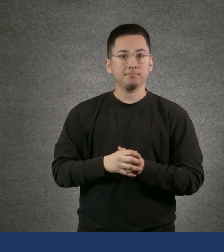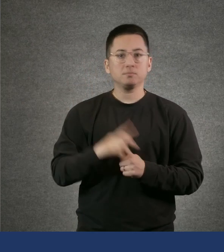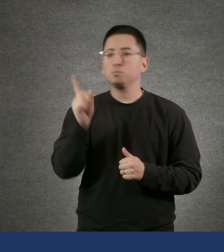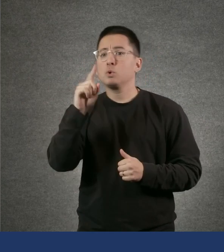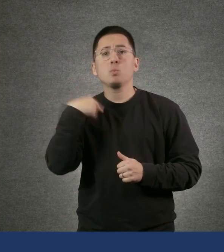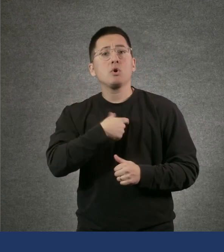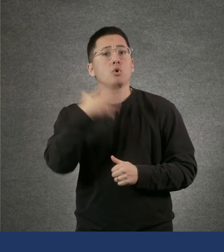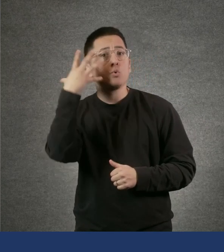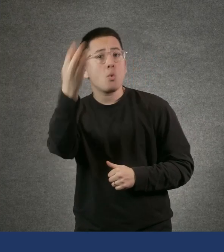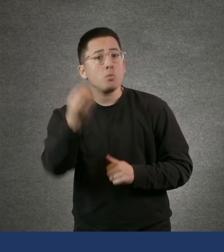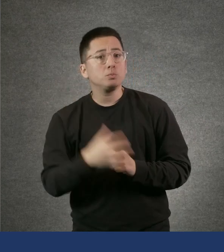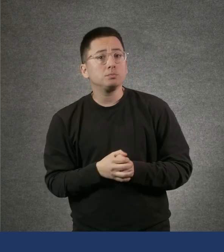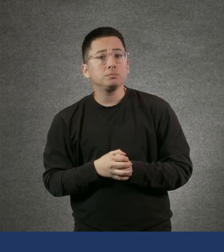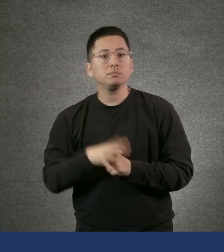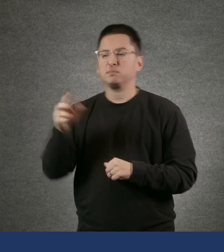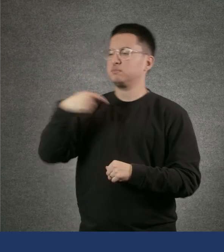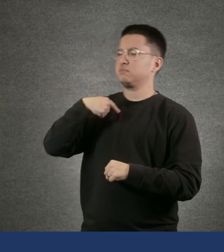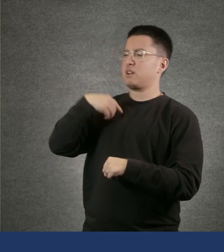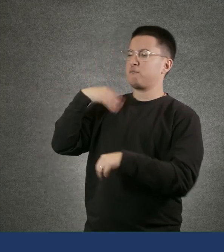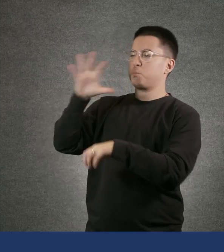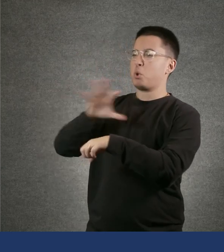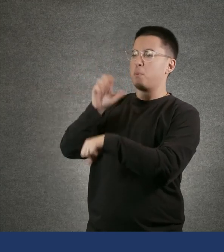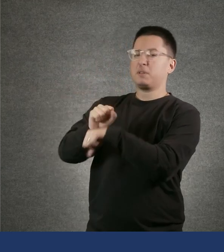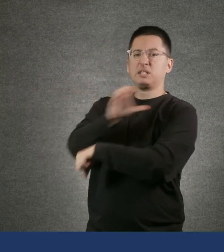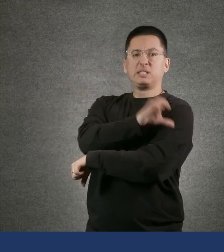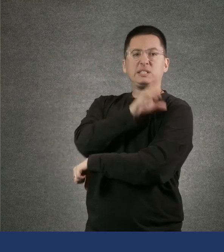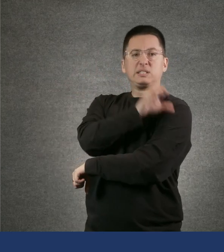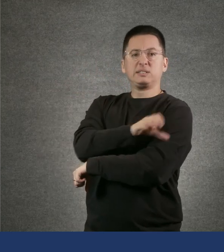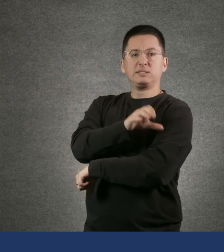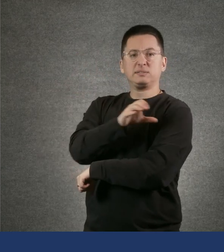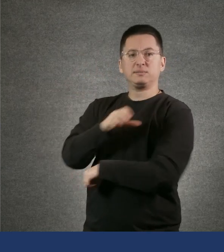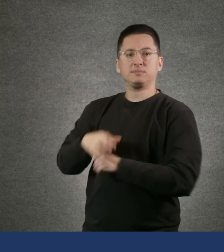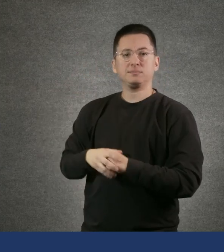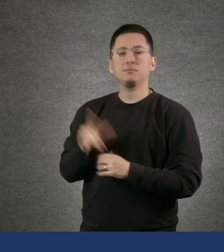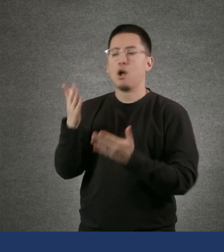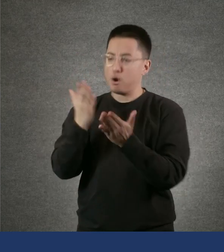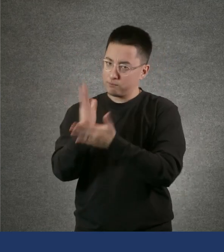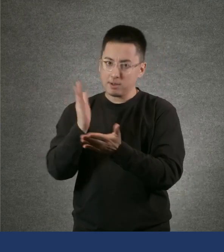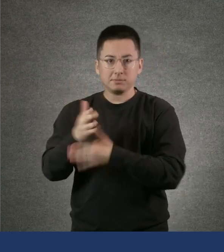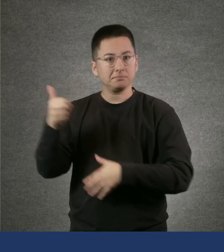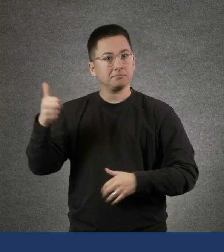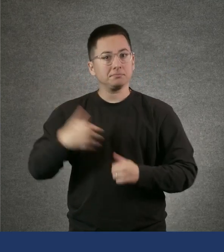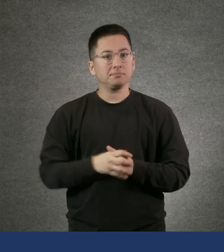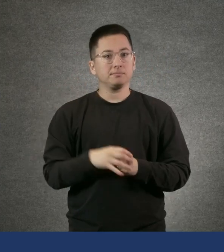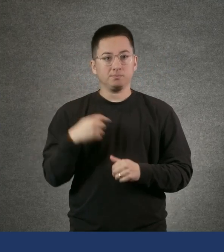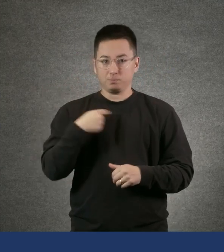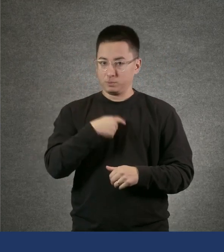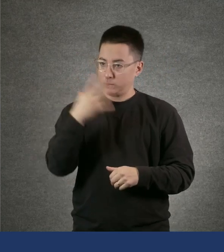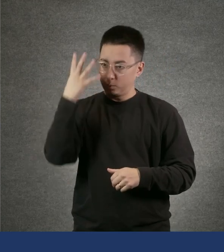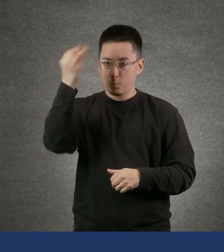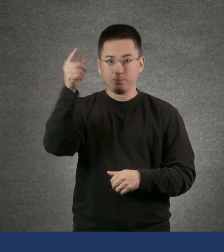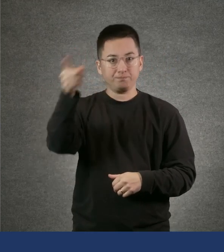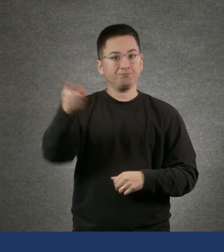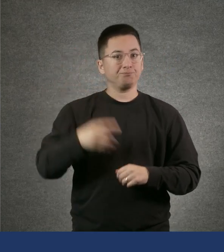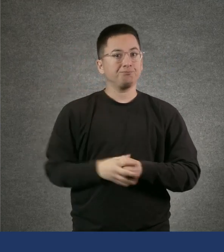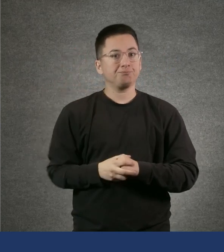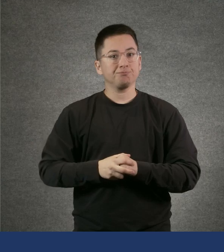Where are we heading off to? I've got an appointment at the clinic, Adam. ADAM All righty. That's where we're headed.